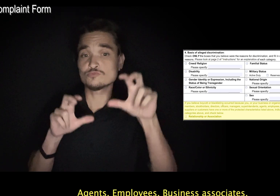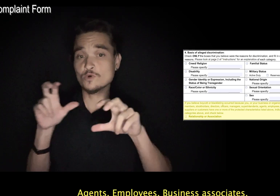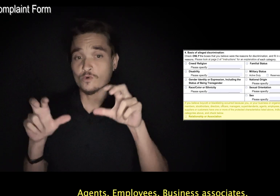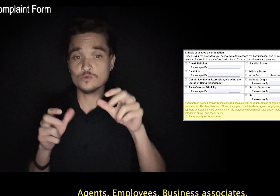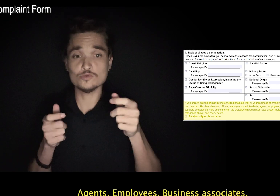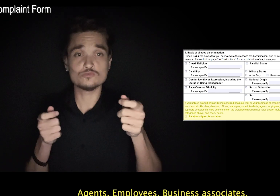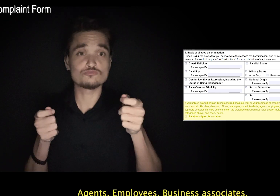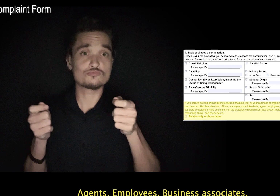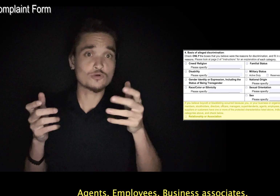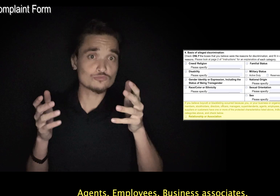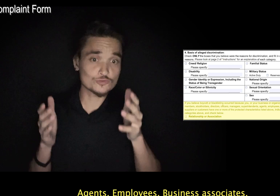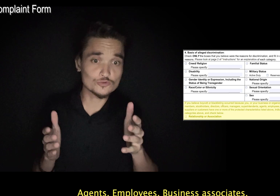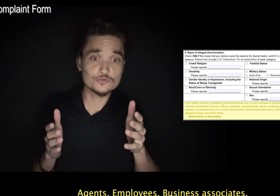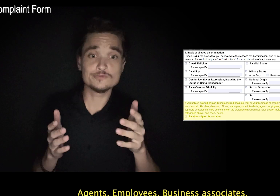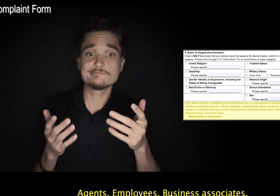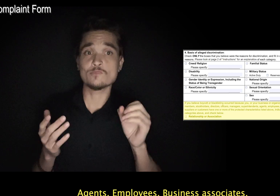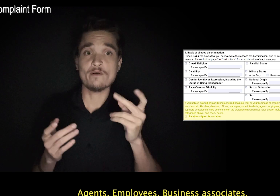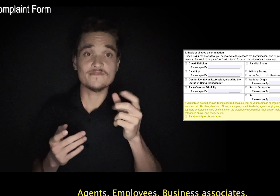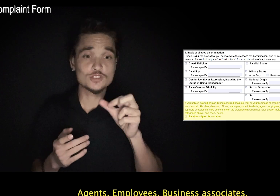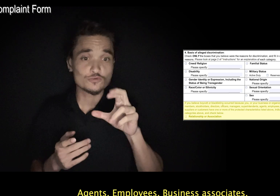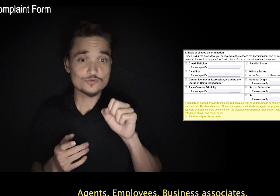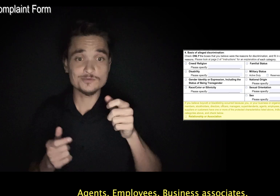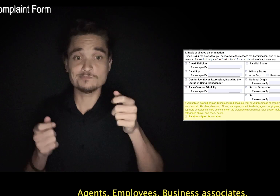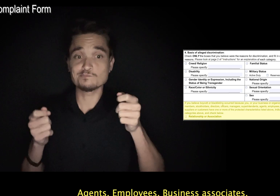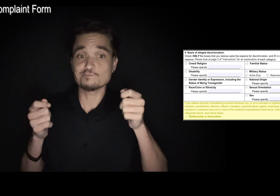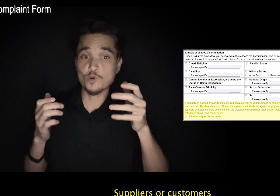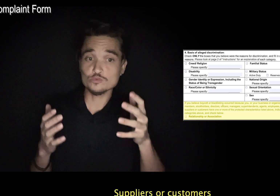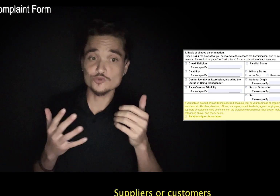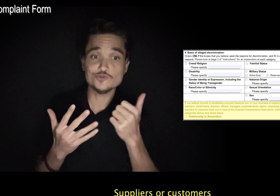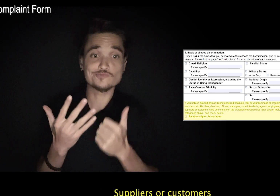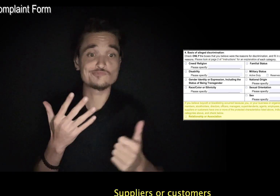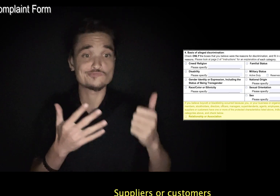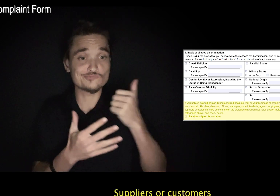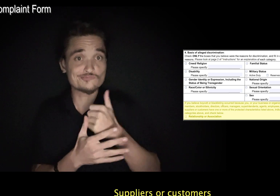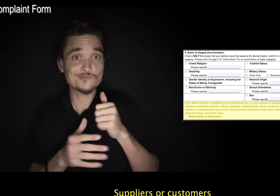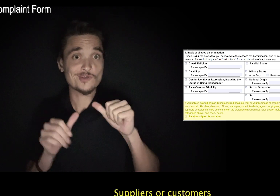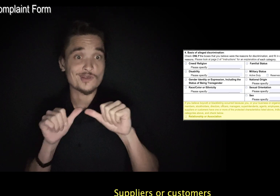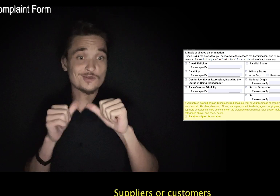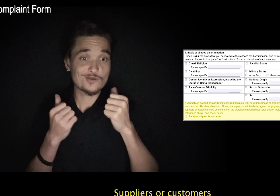Agents. Employees. Business associates. Suppliers or customers